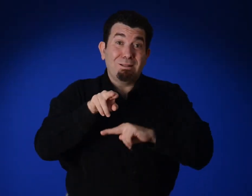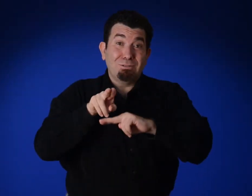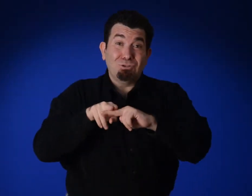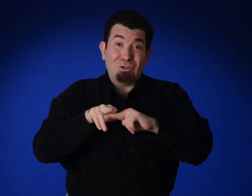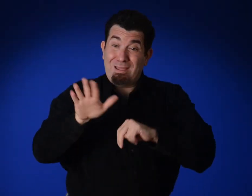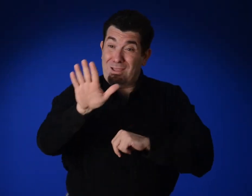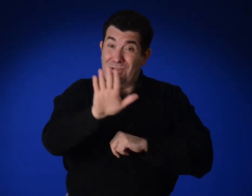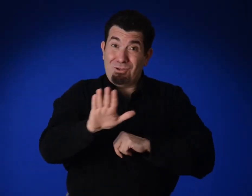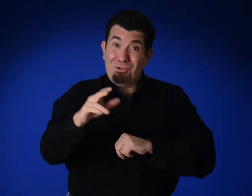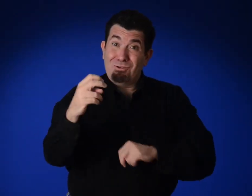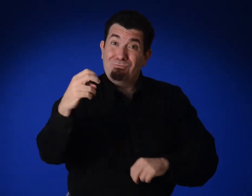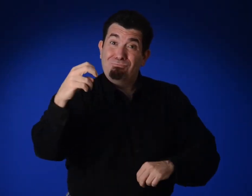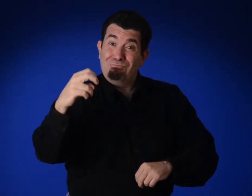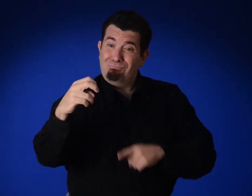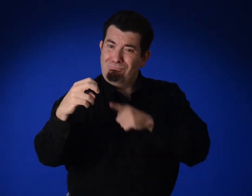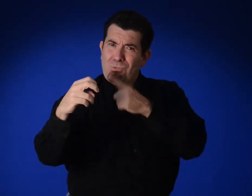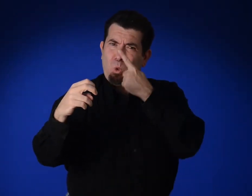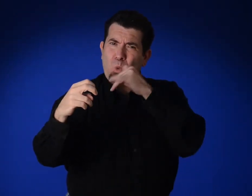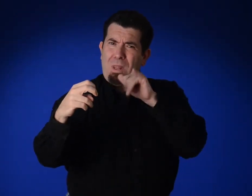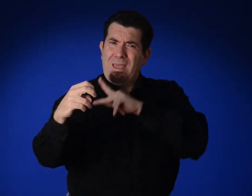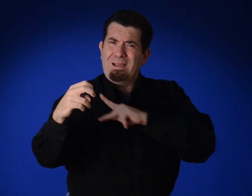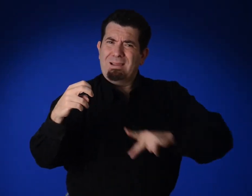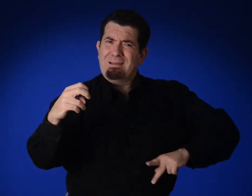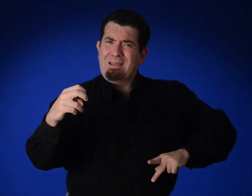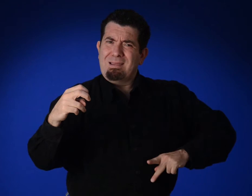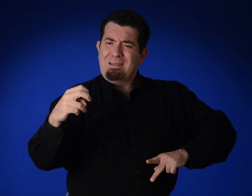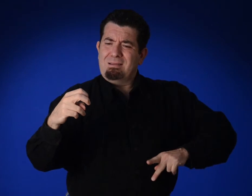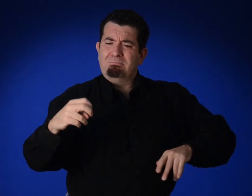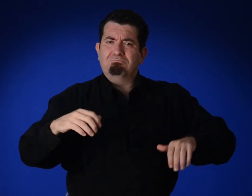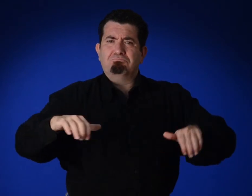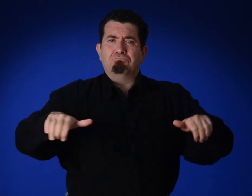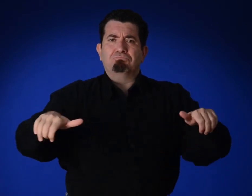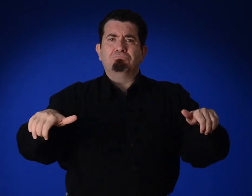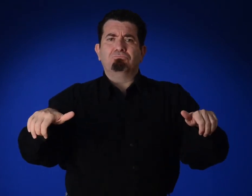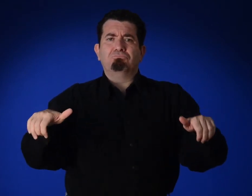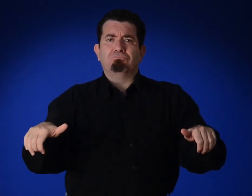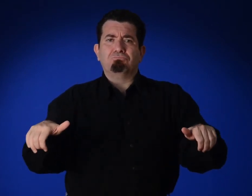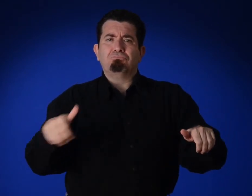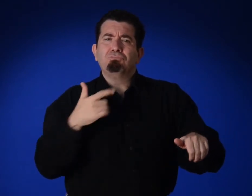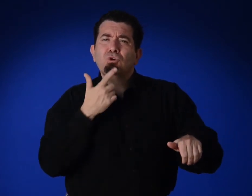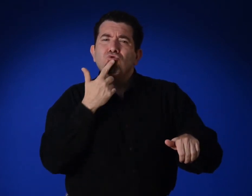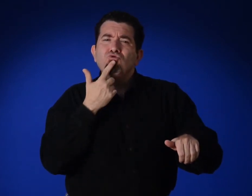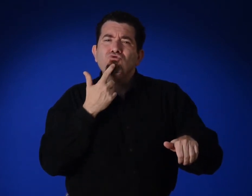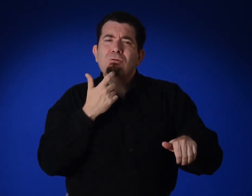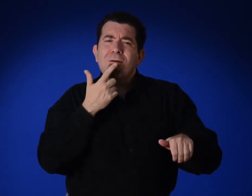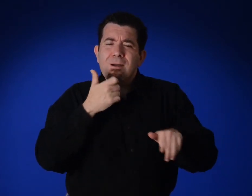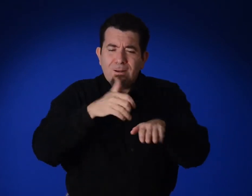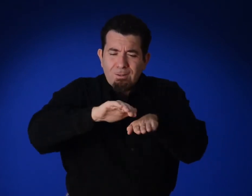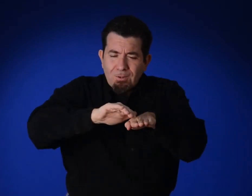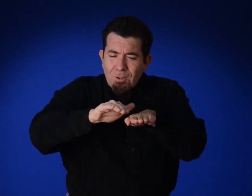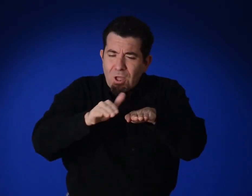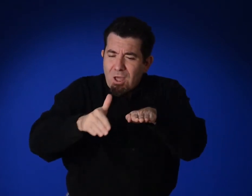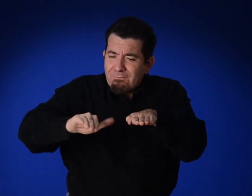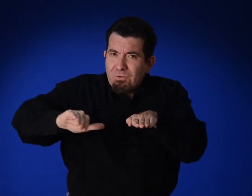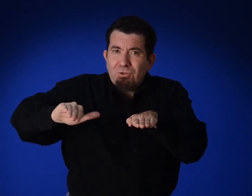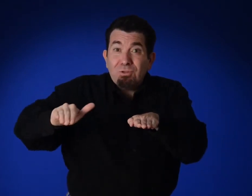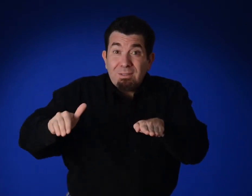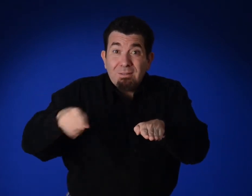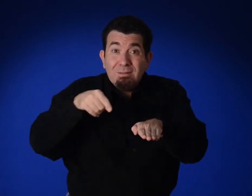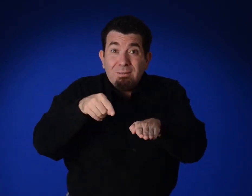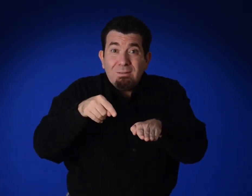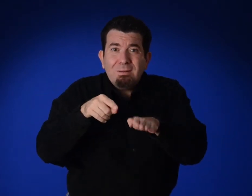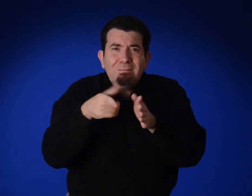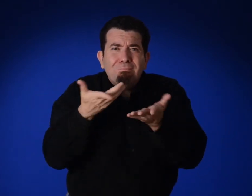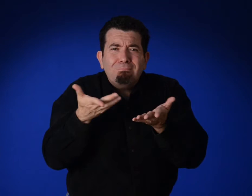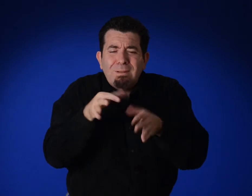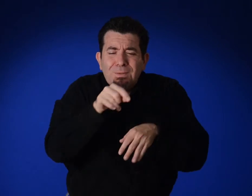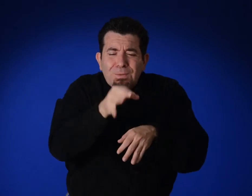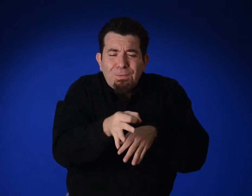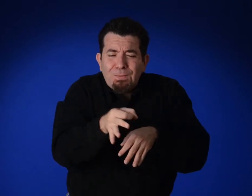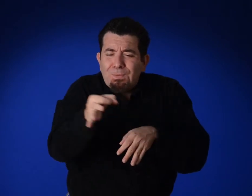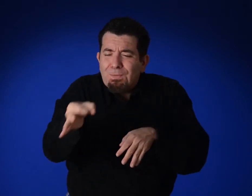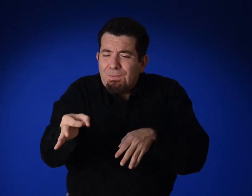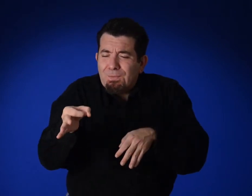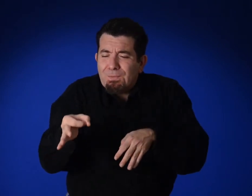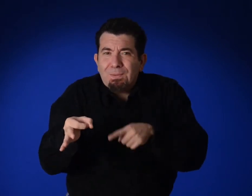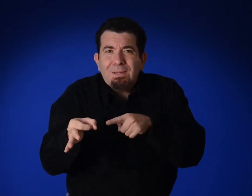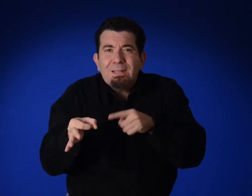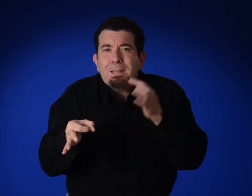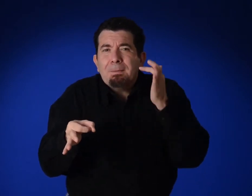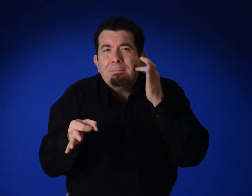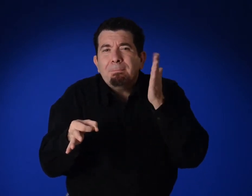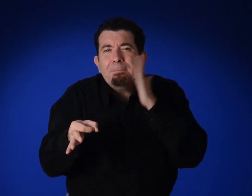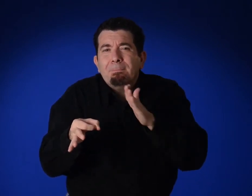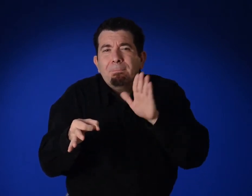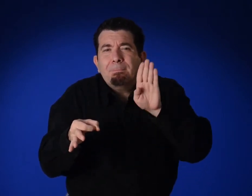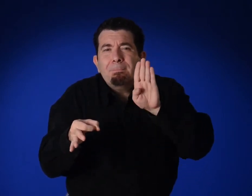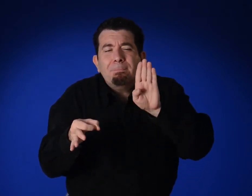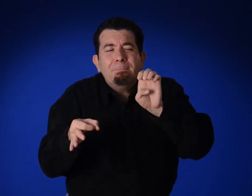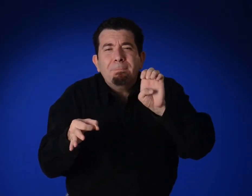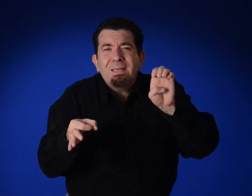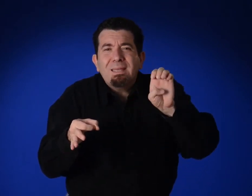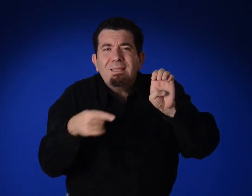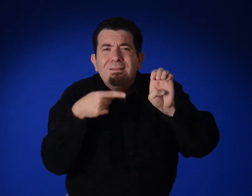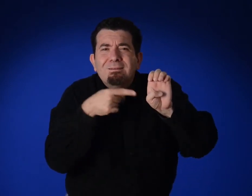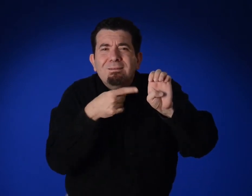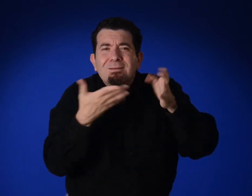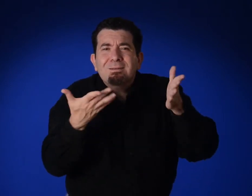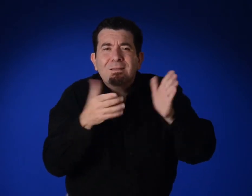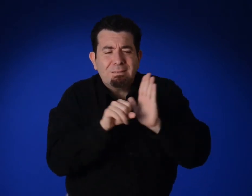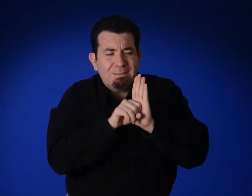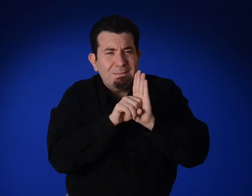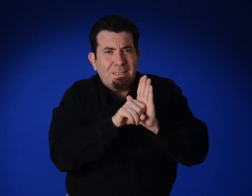To the right is a chair fit for a king, and is covered in red fabric decorated with bees.